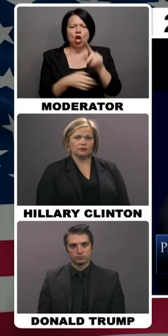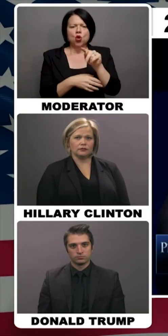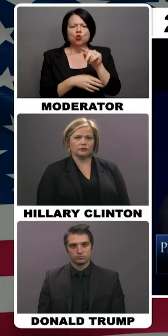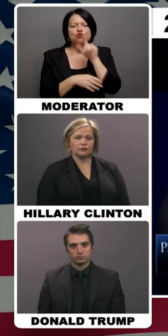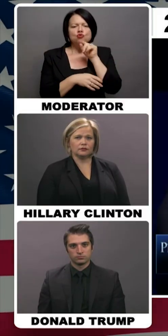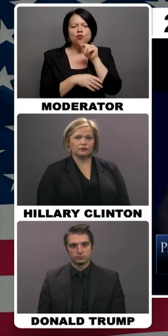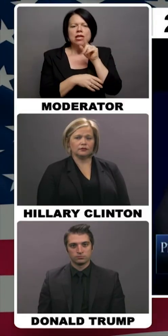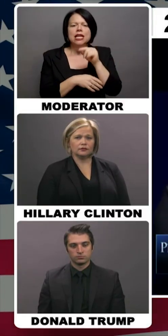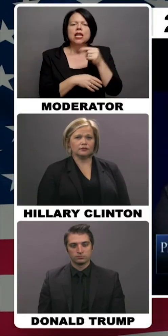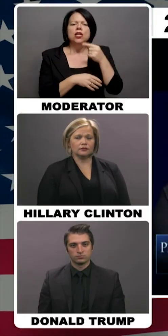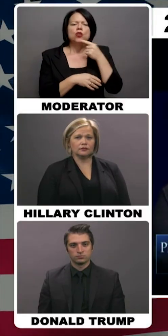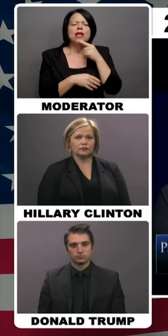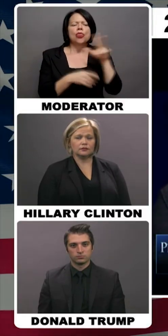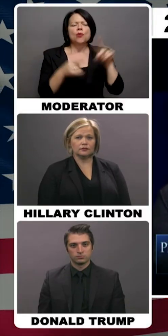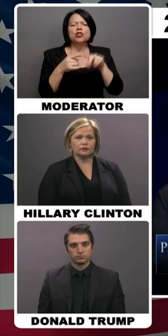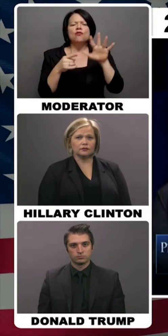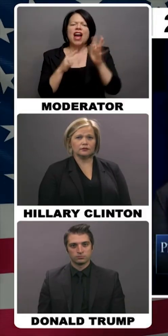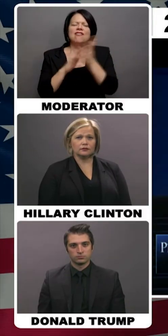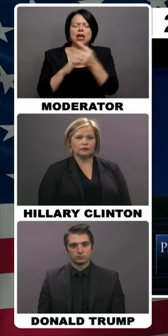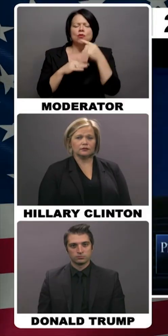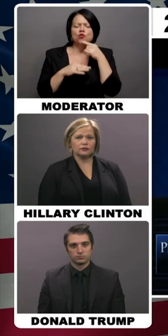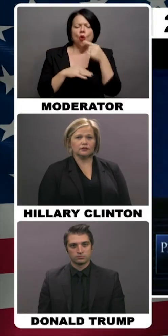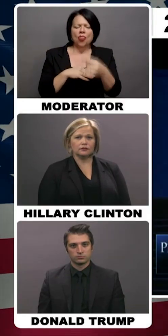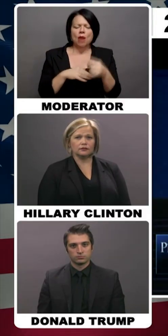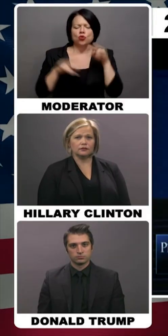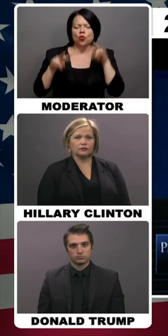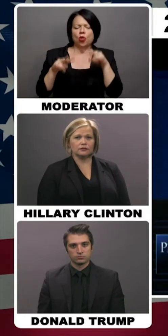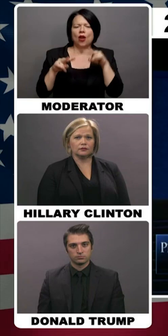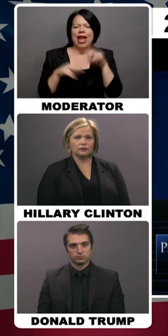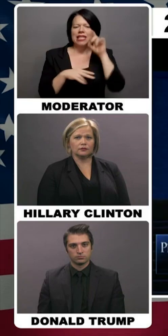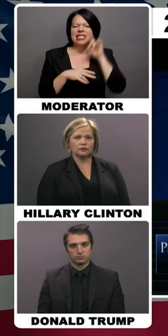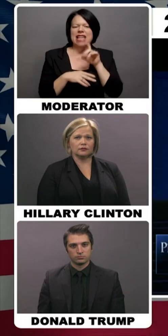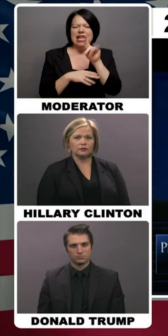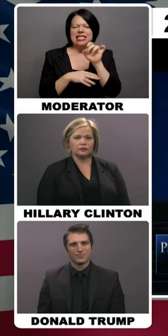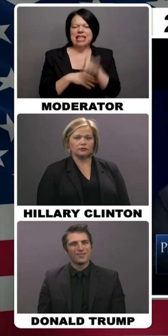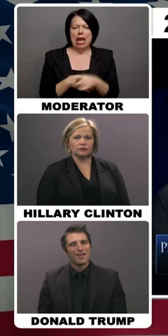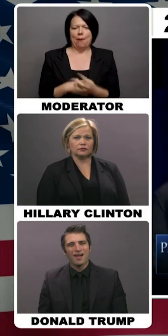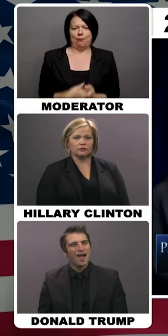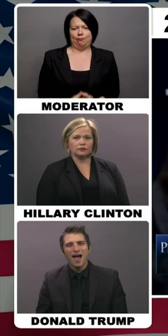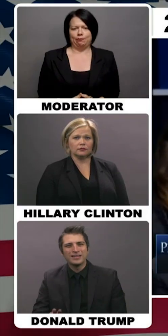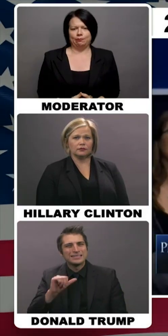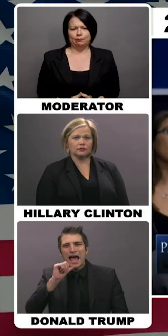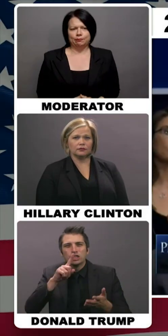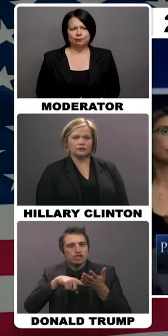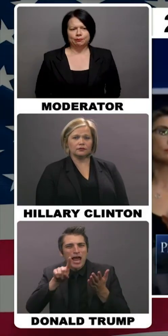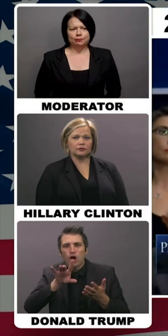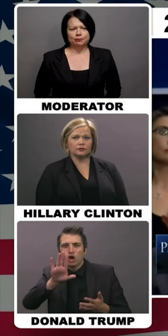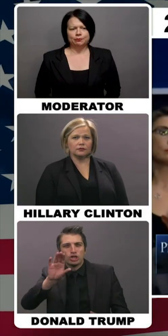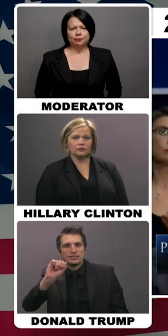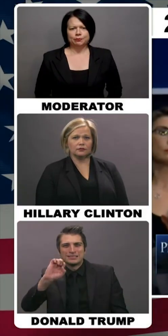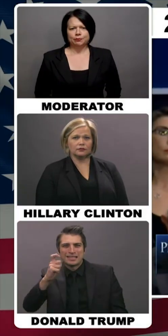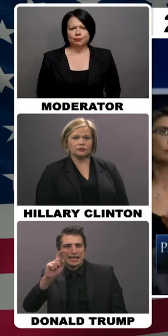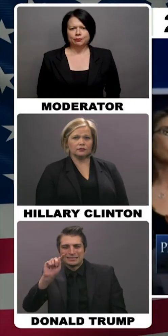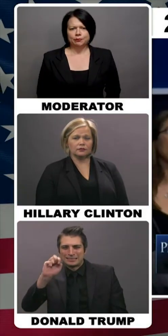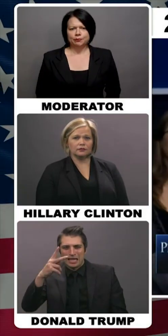that told people to check out a sex tape. Is that the discipline of a good leader? No, there Wasn't sex check out a sex tape. It was just take a look at the person that she built up